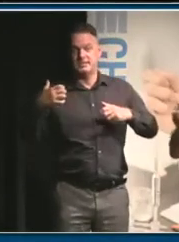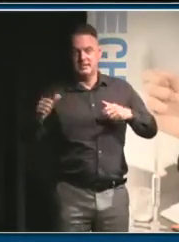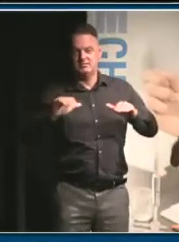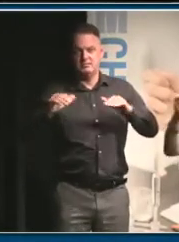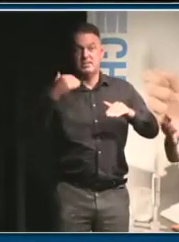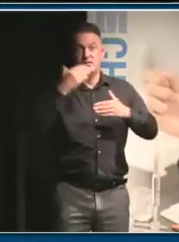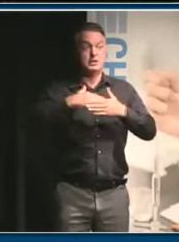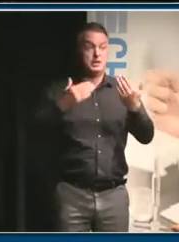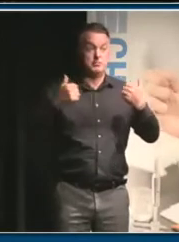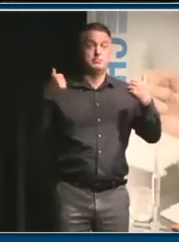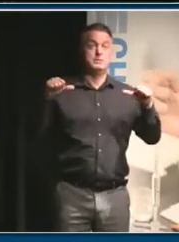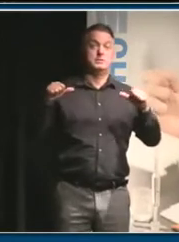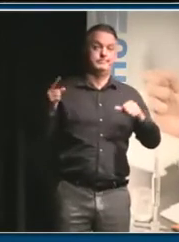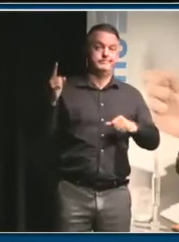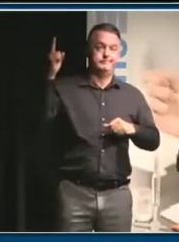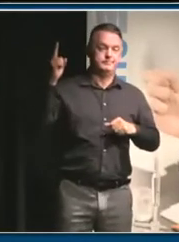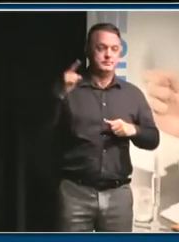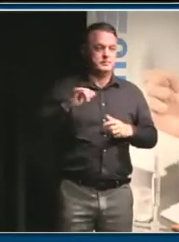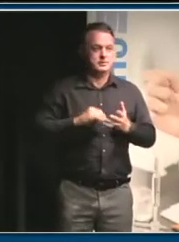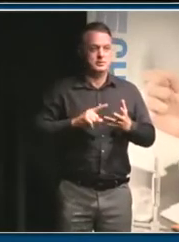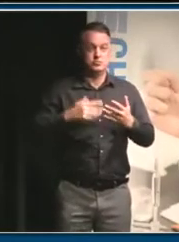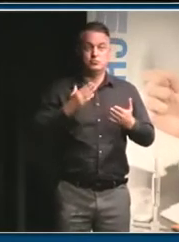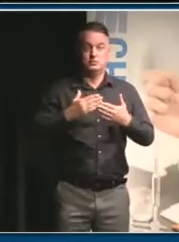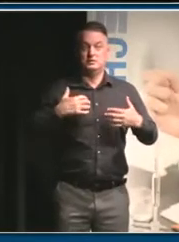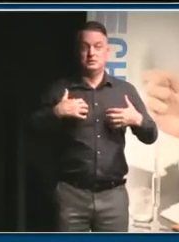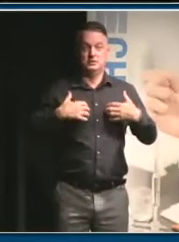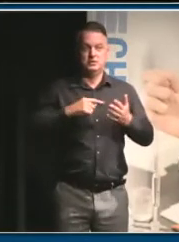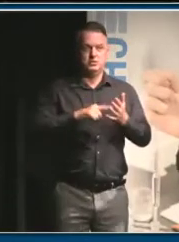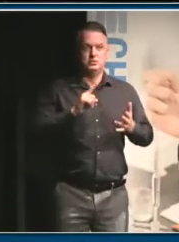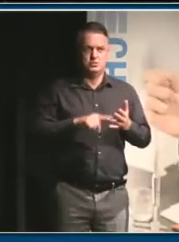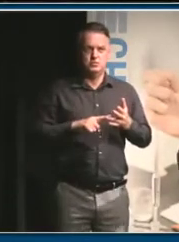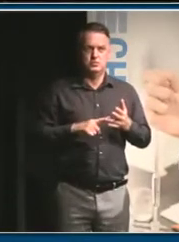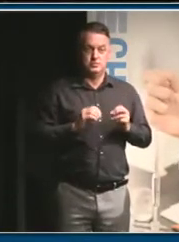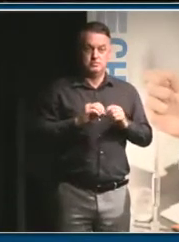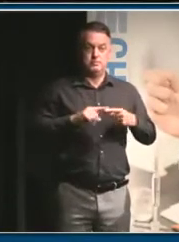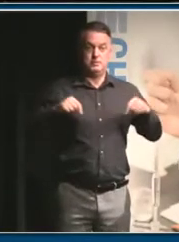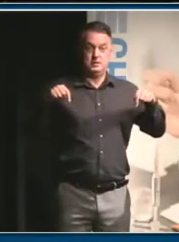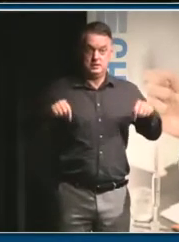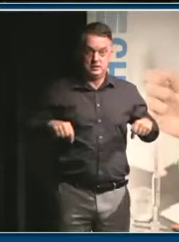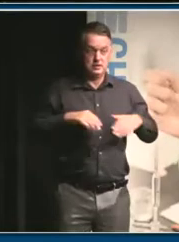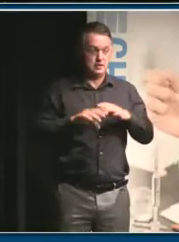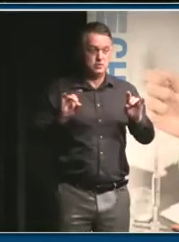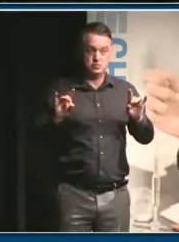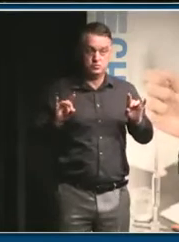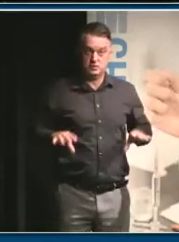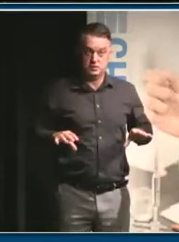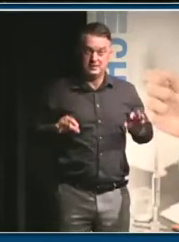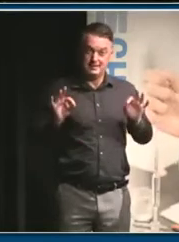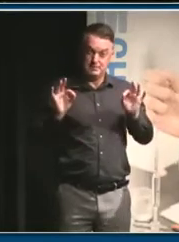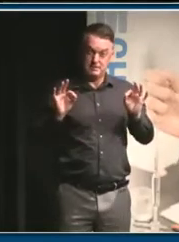someone else is joining and so just really excited to be here in Australia, specifically in Victoria,